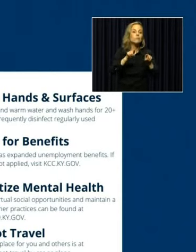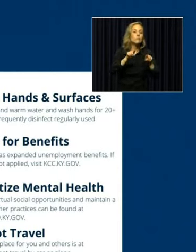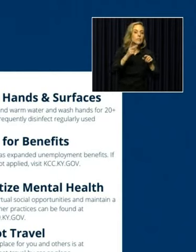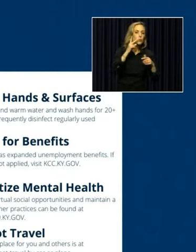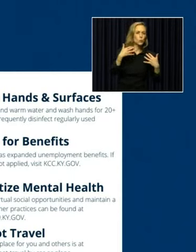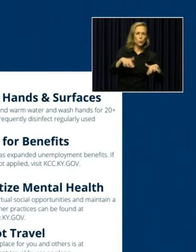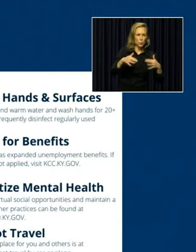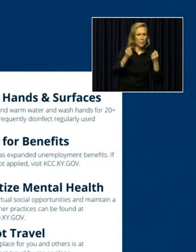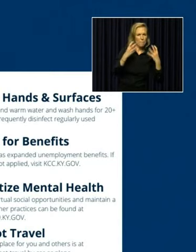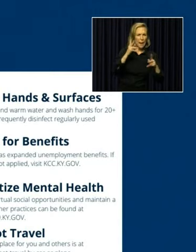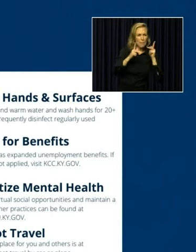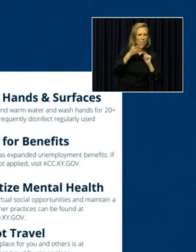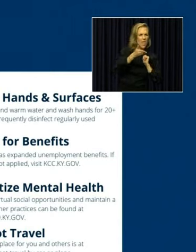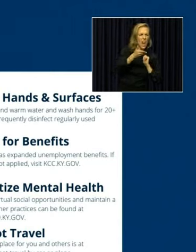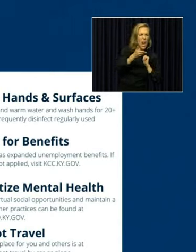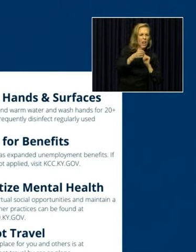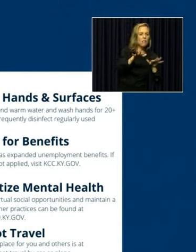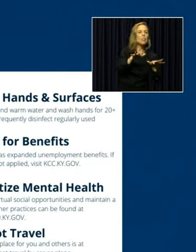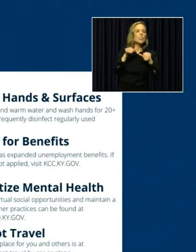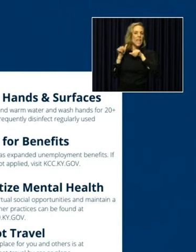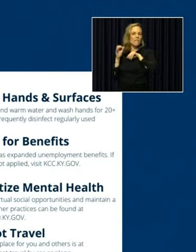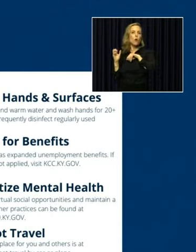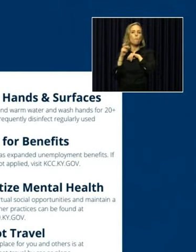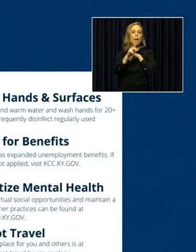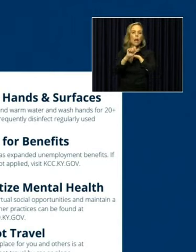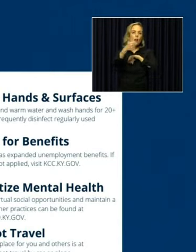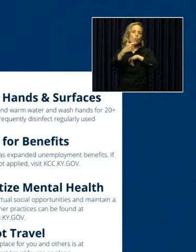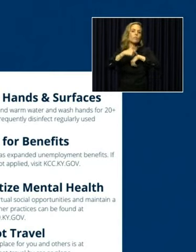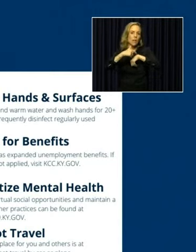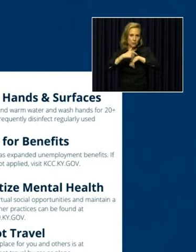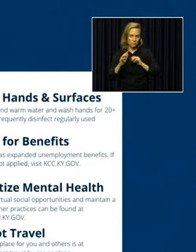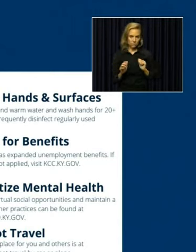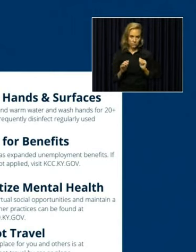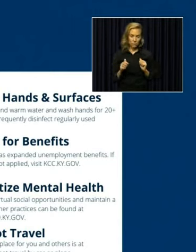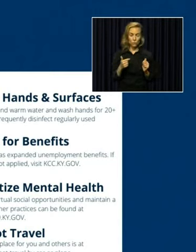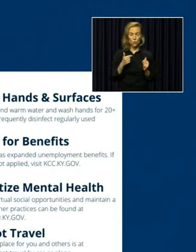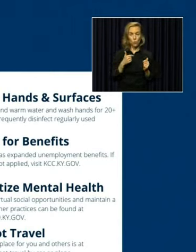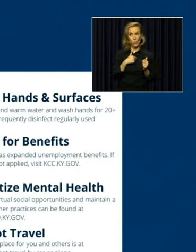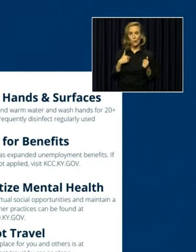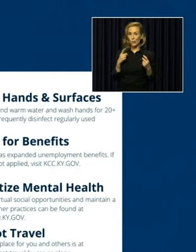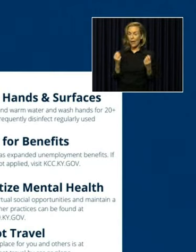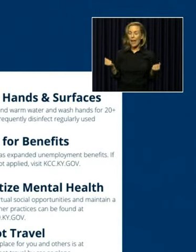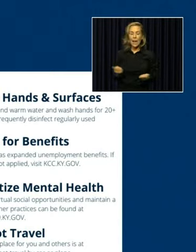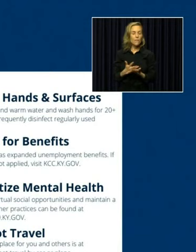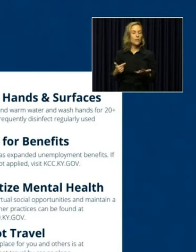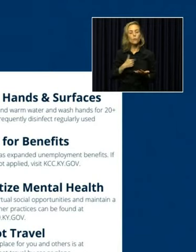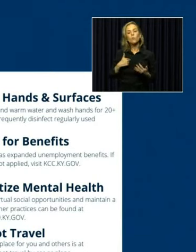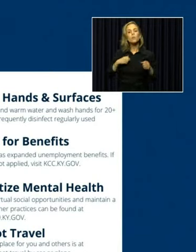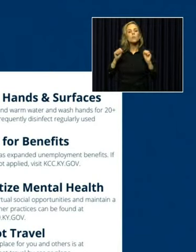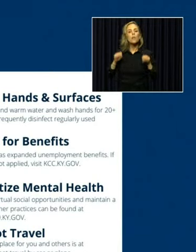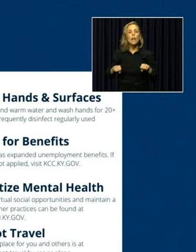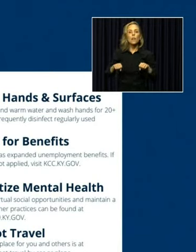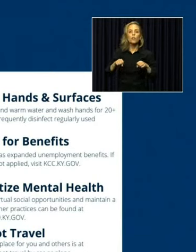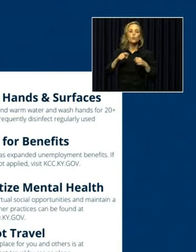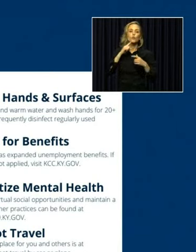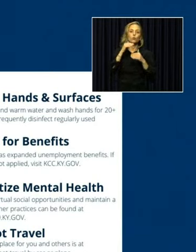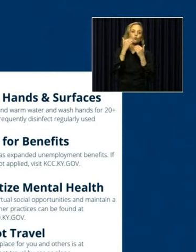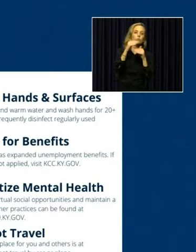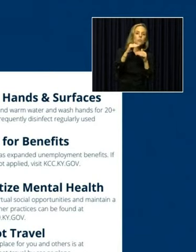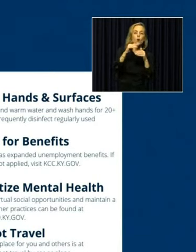YOU'RE USING TELEHEALTH. YOU ARE NOT GOING IN WHERE YOU CAN BE EXPOSED TO THE